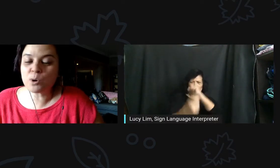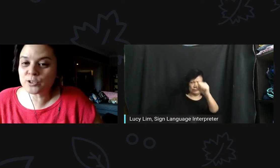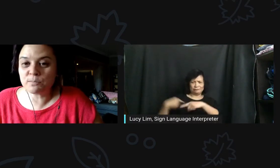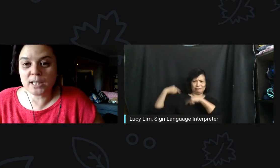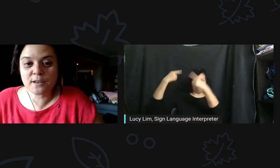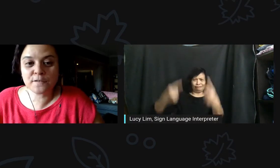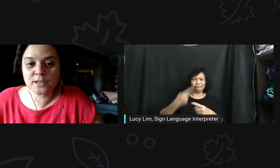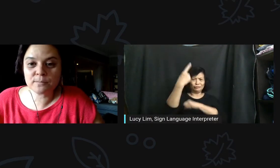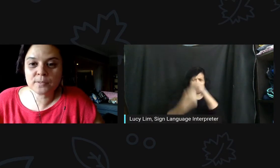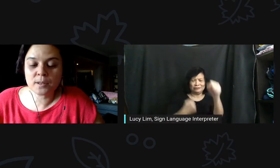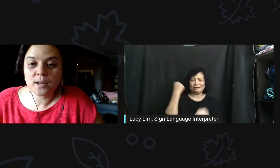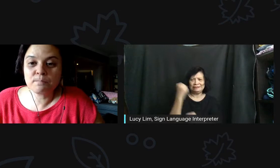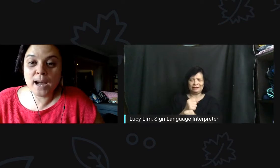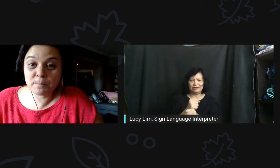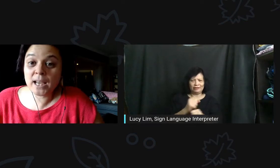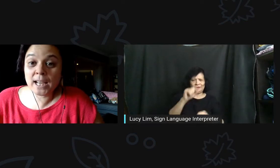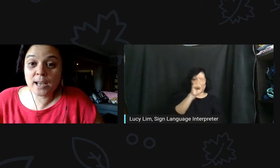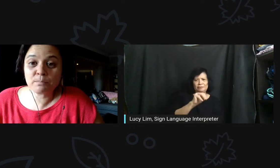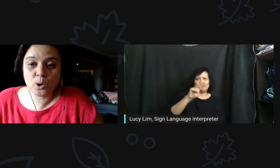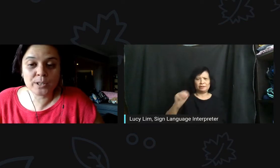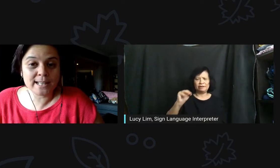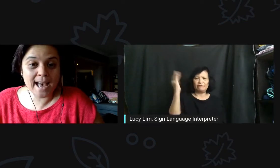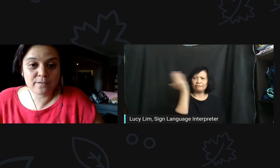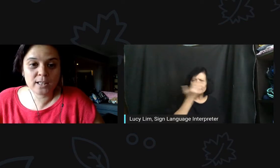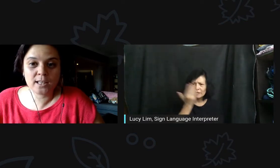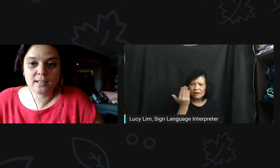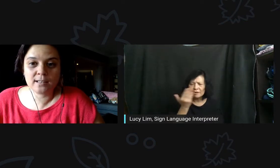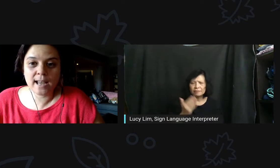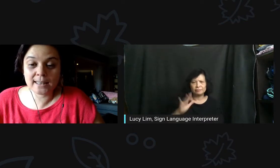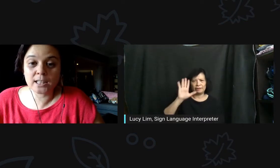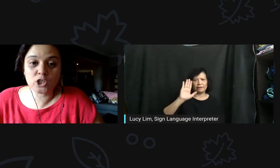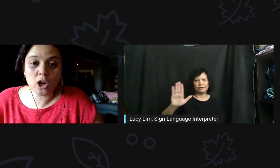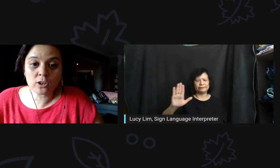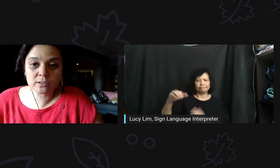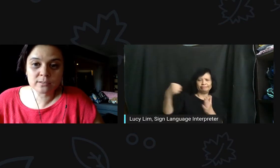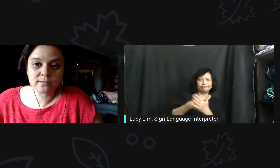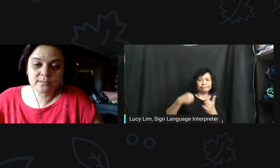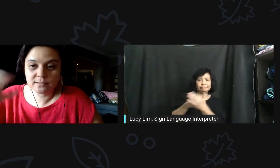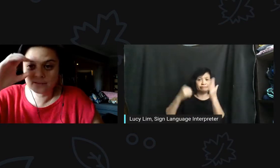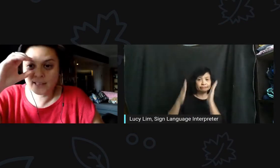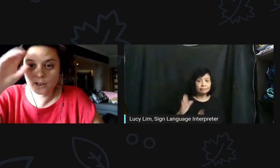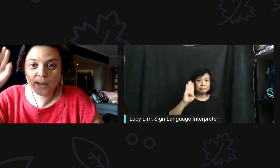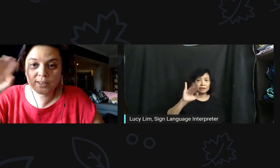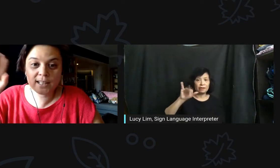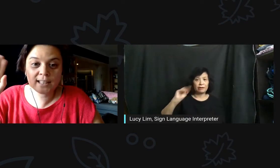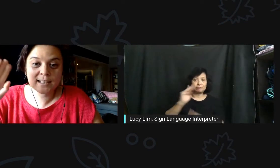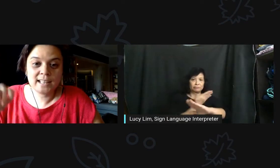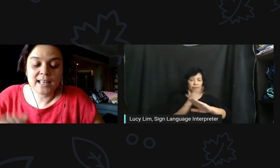a multimedia film by BIM poet and advocate, Anthony Chong. Hello, Anthony.